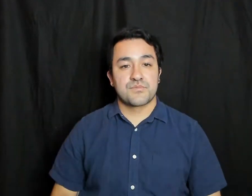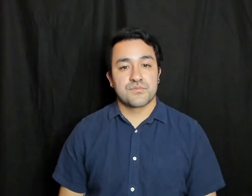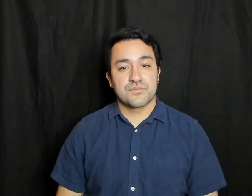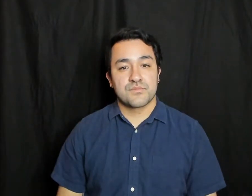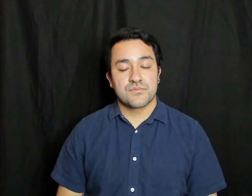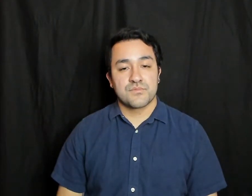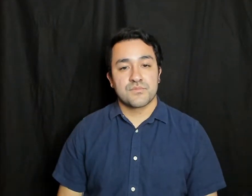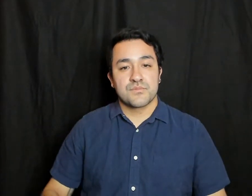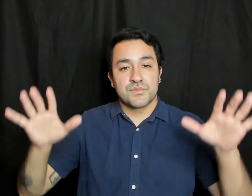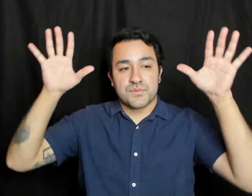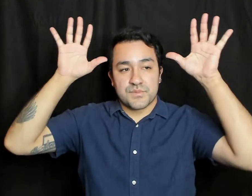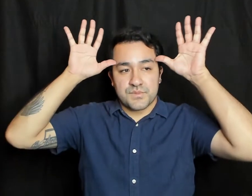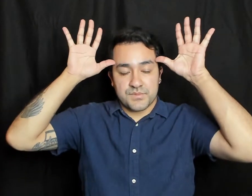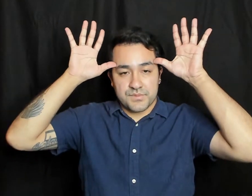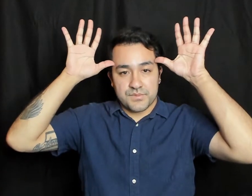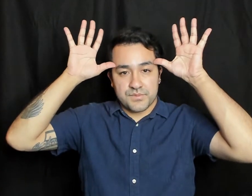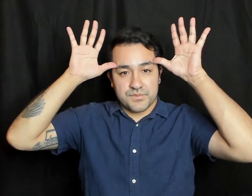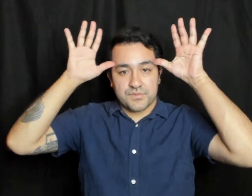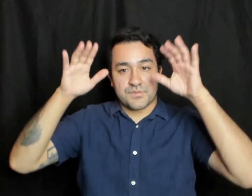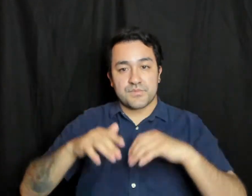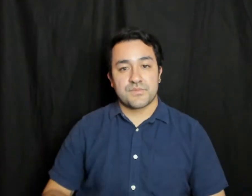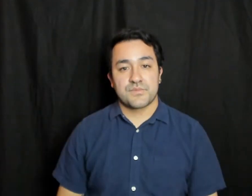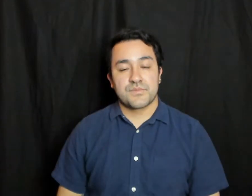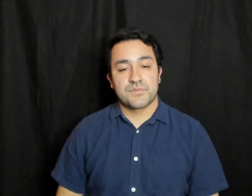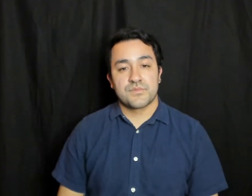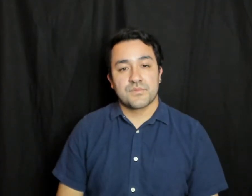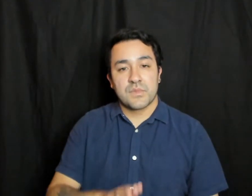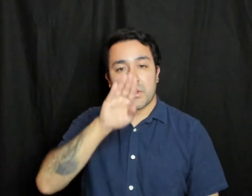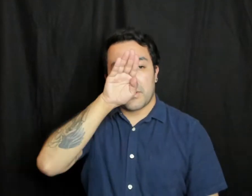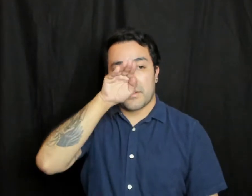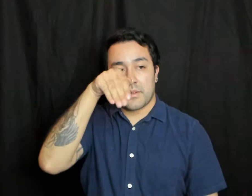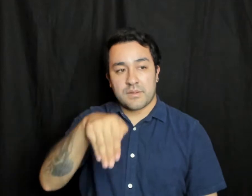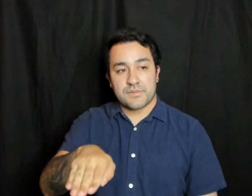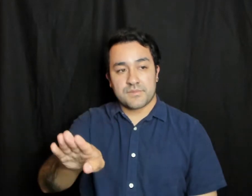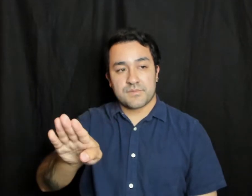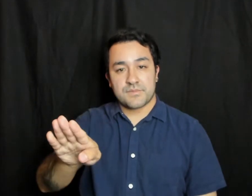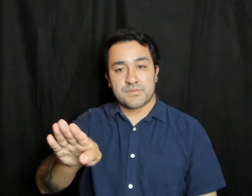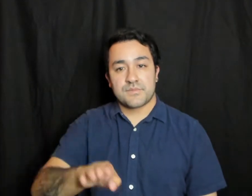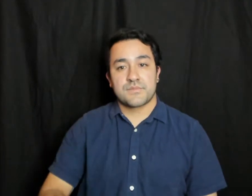DEER ELEPHANT